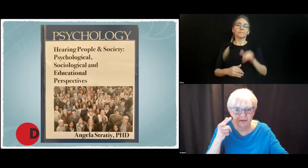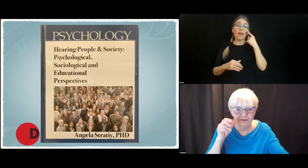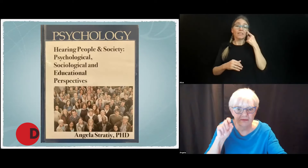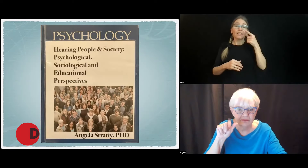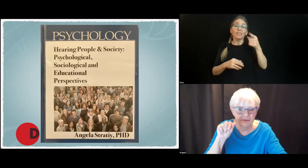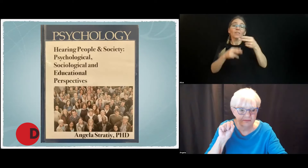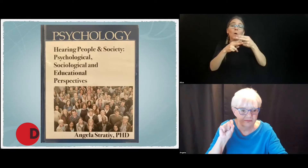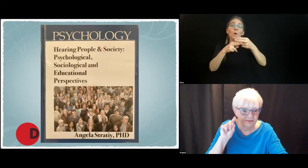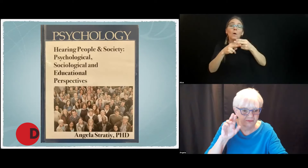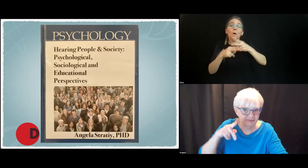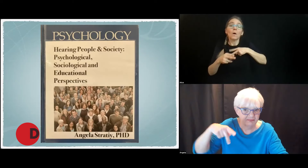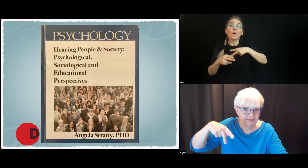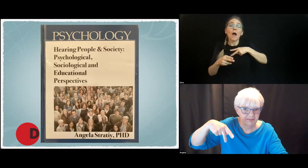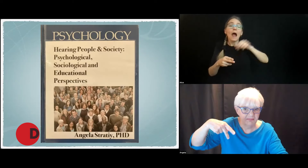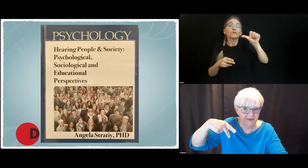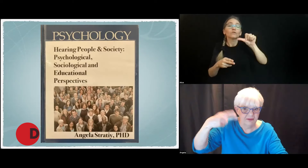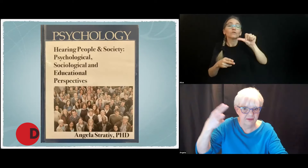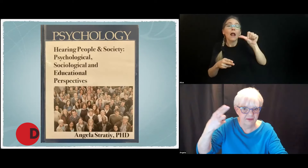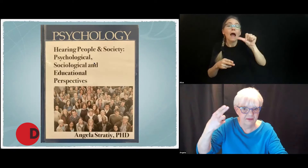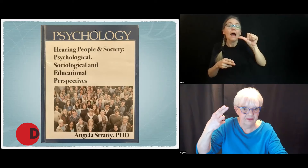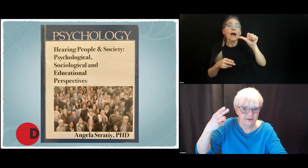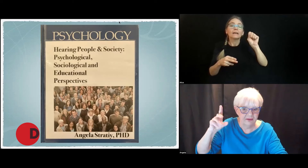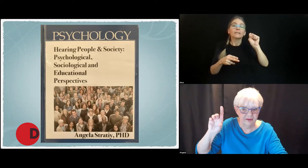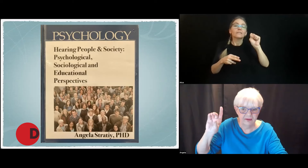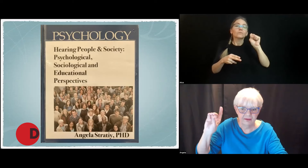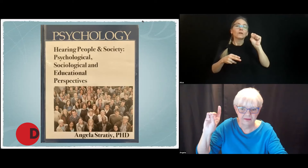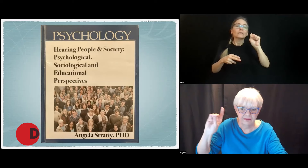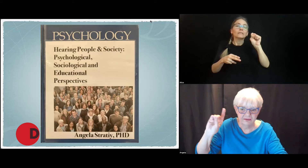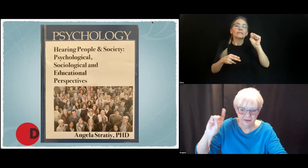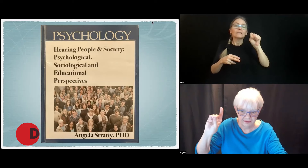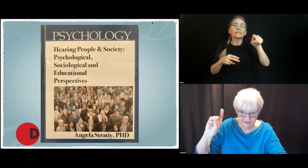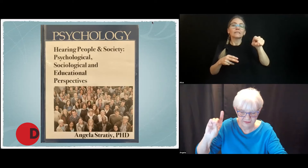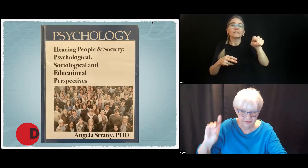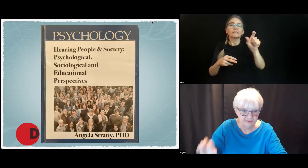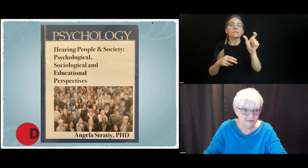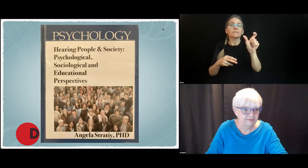Angela Stratiy, PHD.